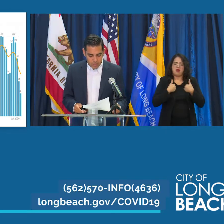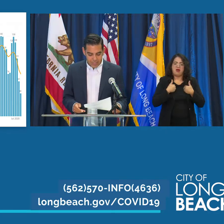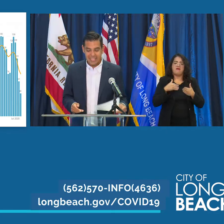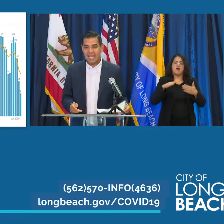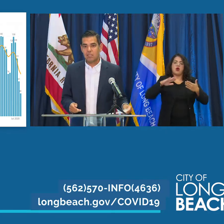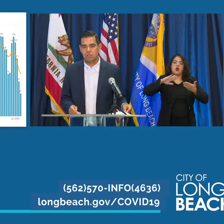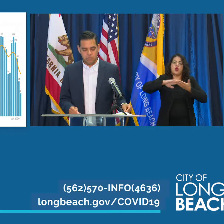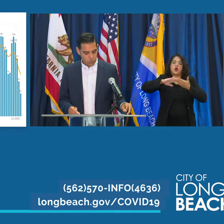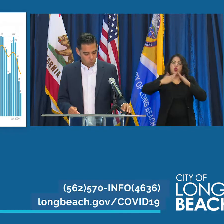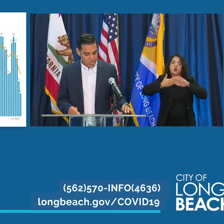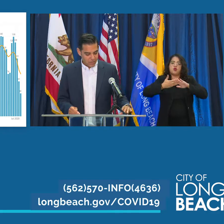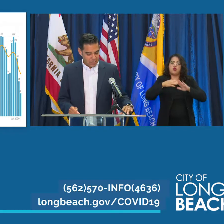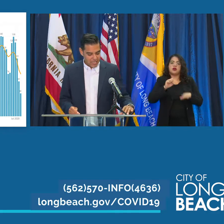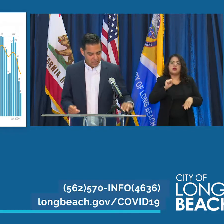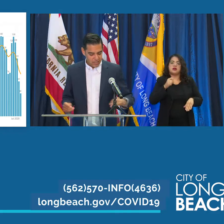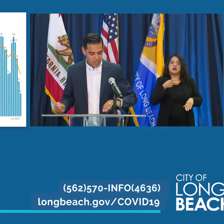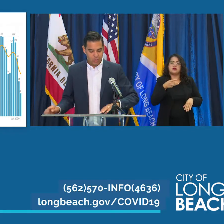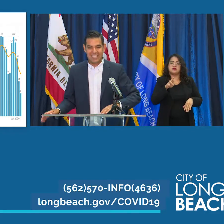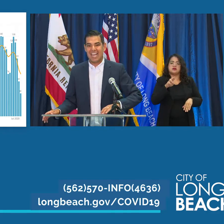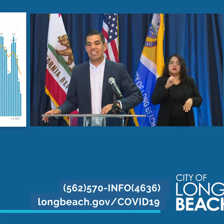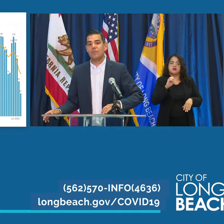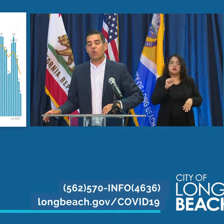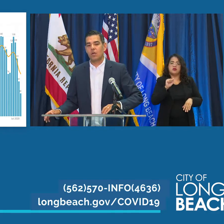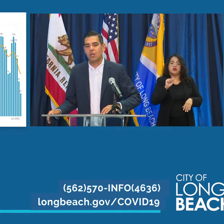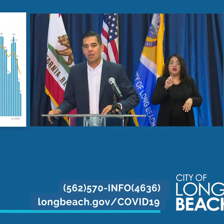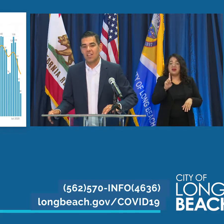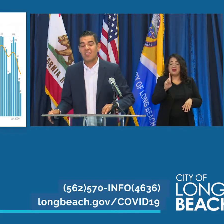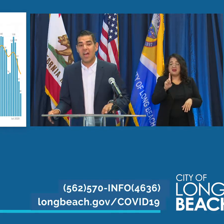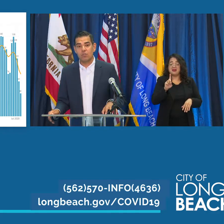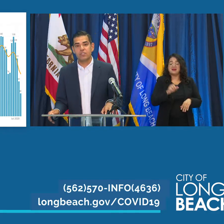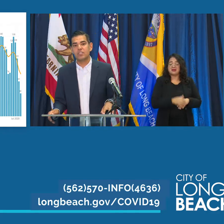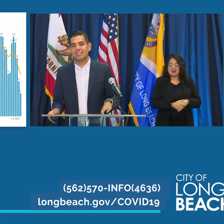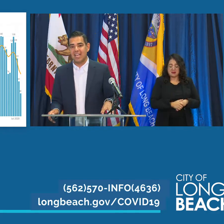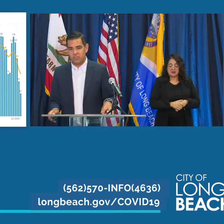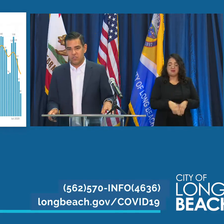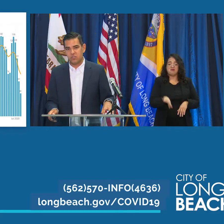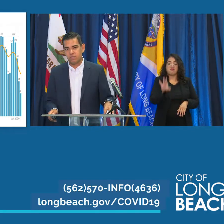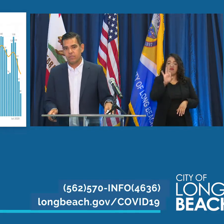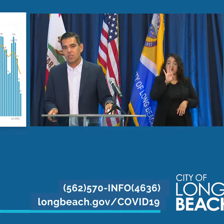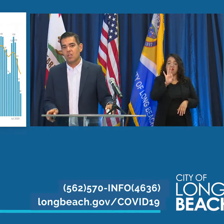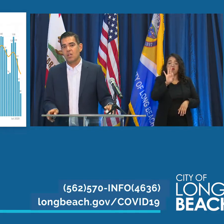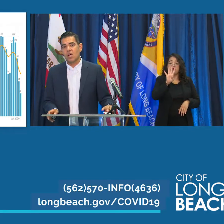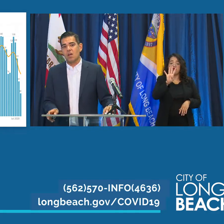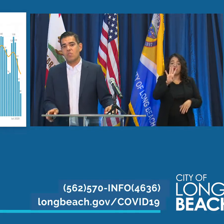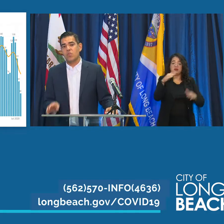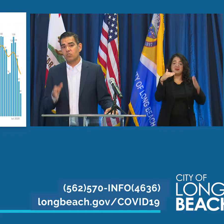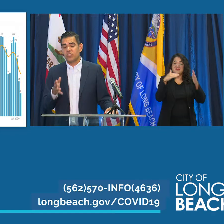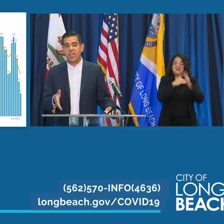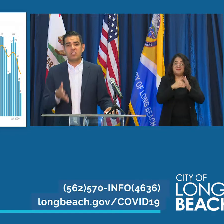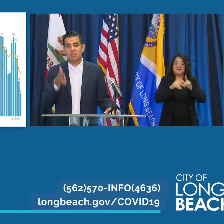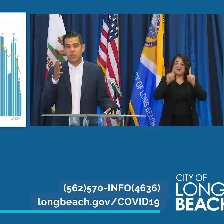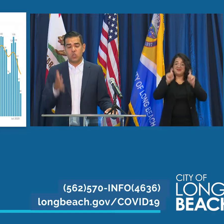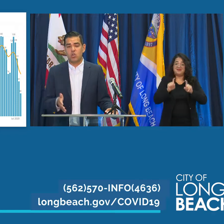To date we have conducted nearly 94,000 tests. Those tests, the majority of